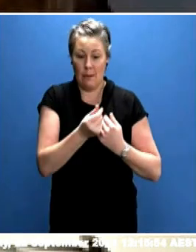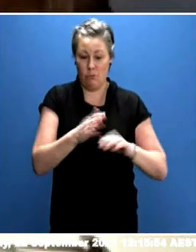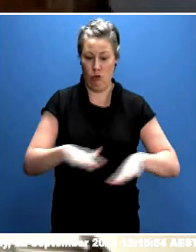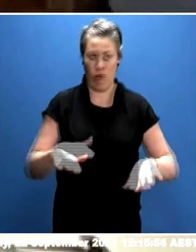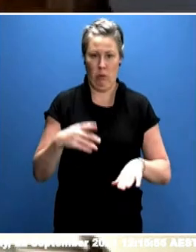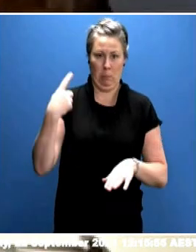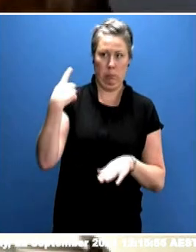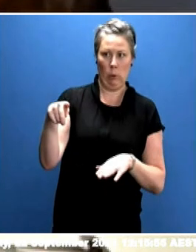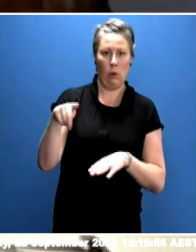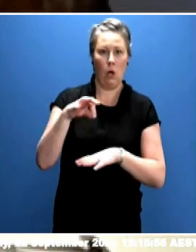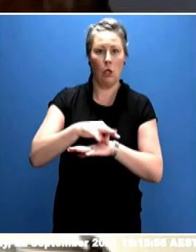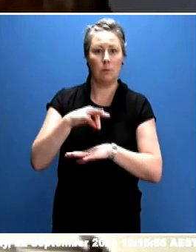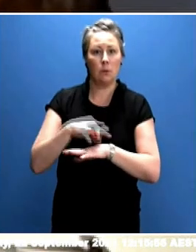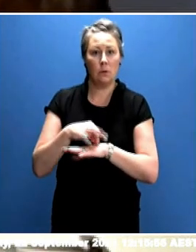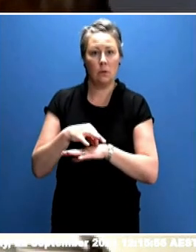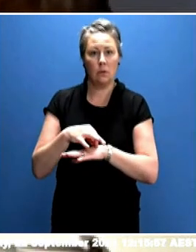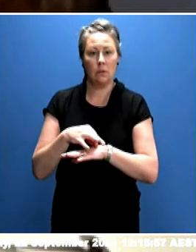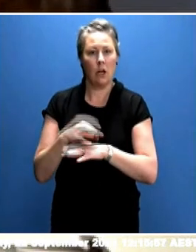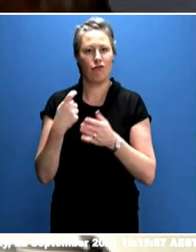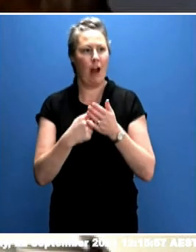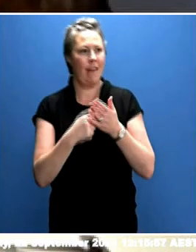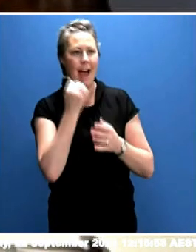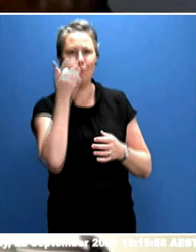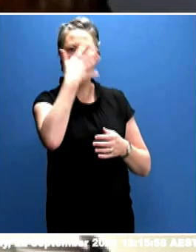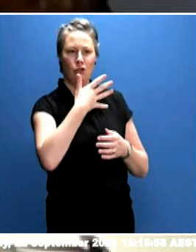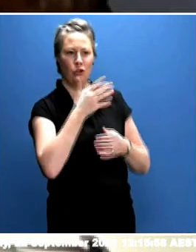may want to engage with Aboriginal services not mainstream services.